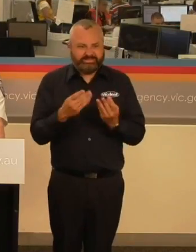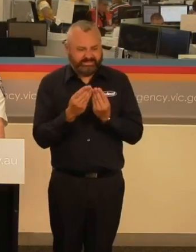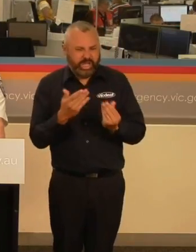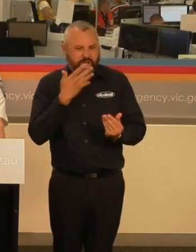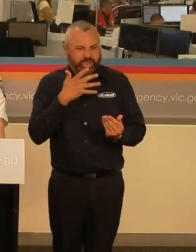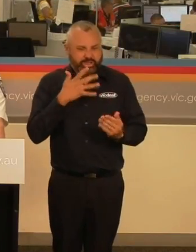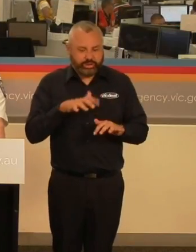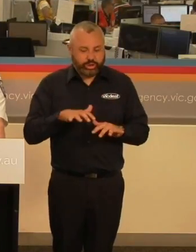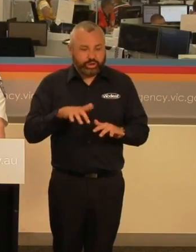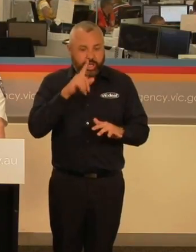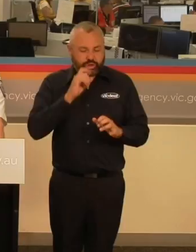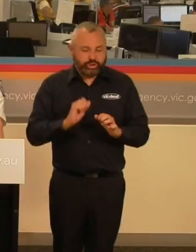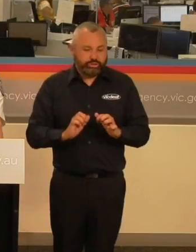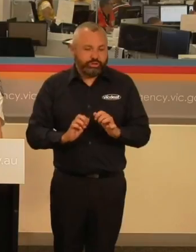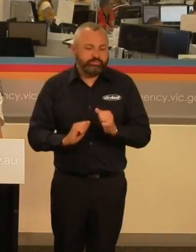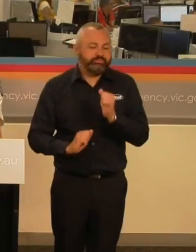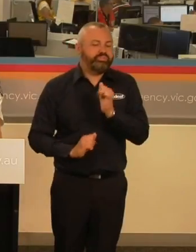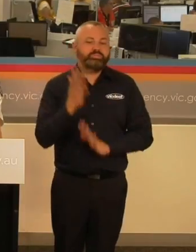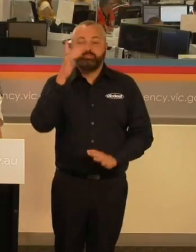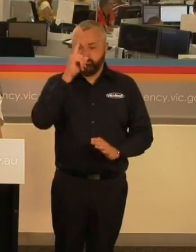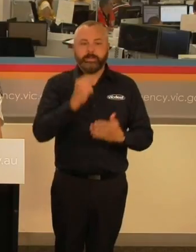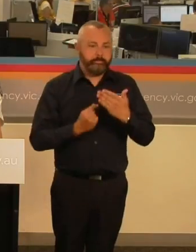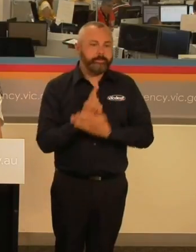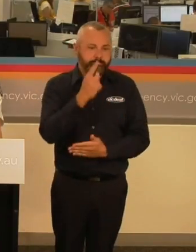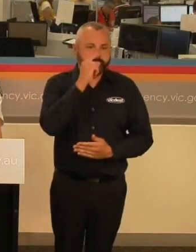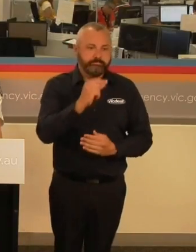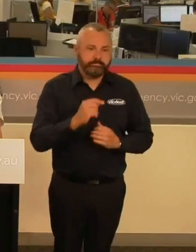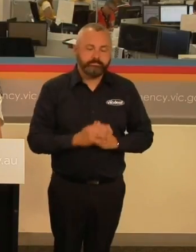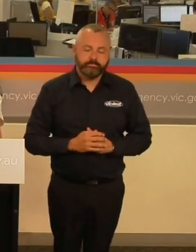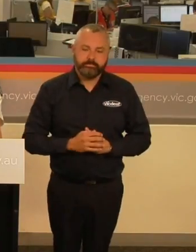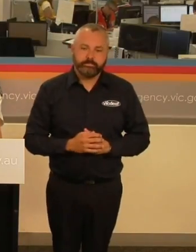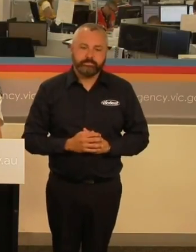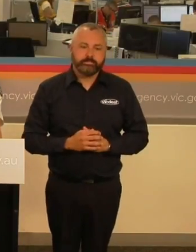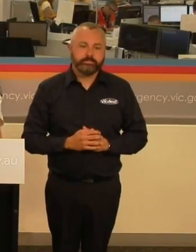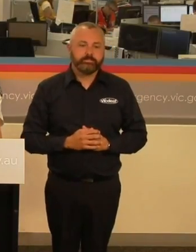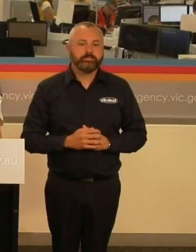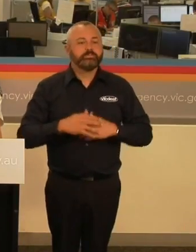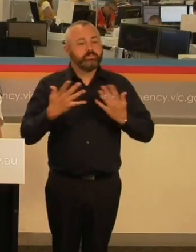very successfully and with intensity so obviously the key thing is not to light